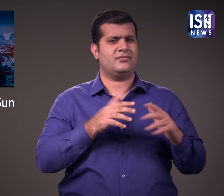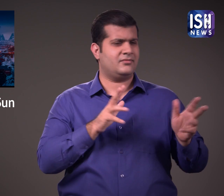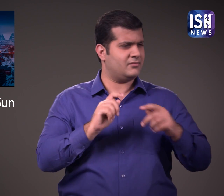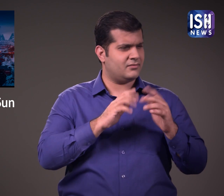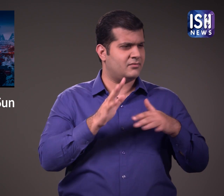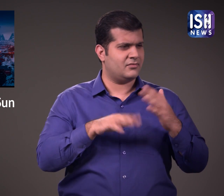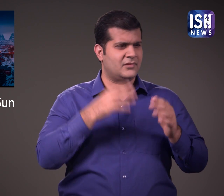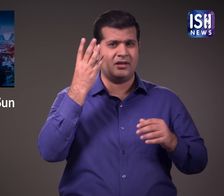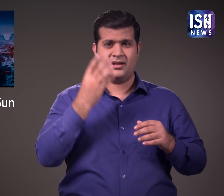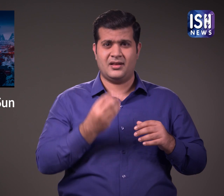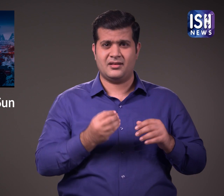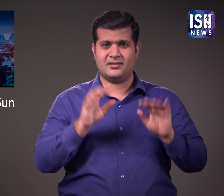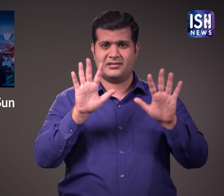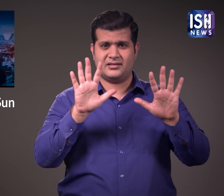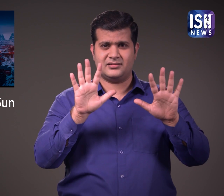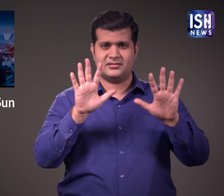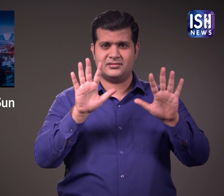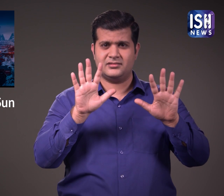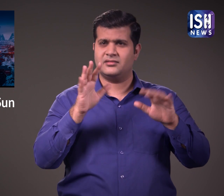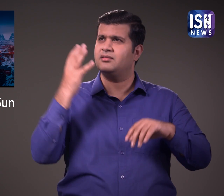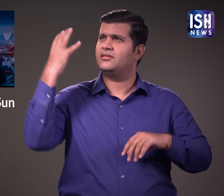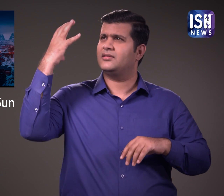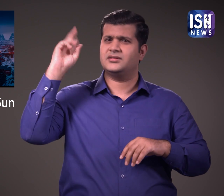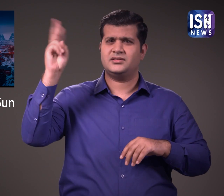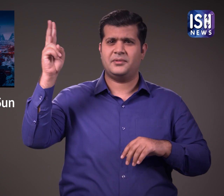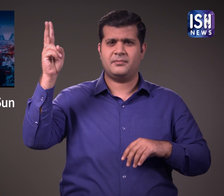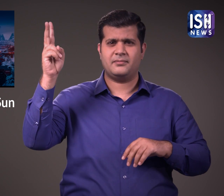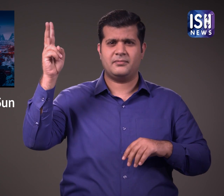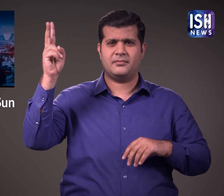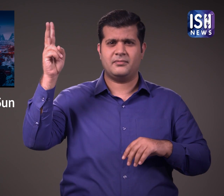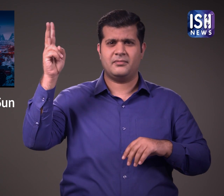You continue your work say till 10pm. But the sun is still there.